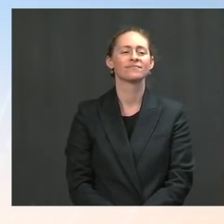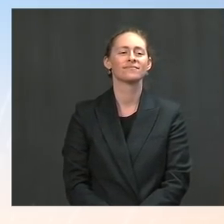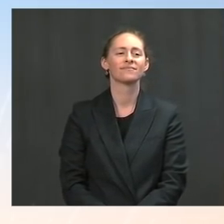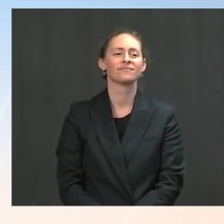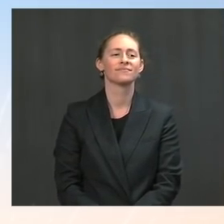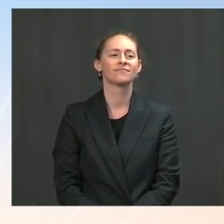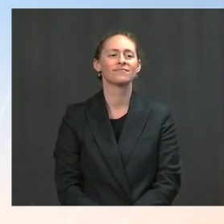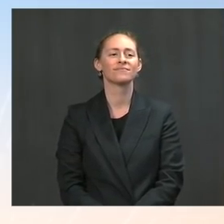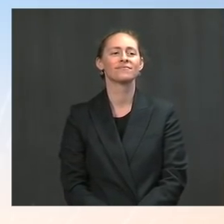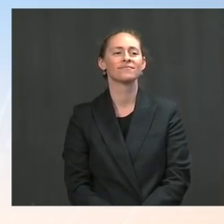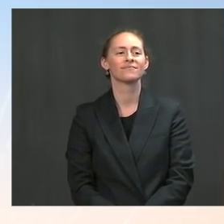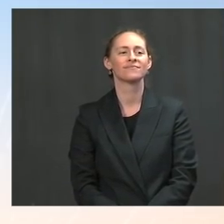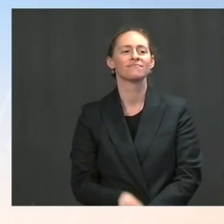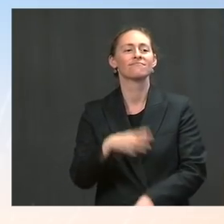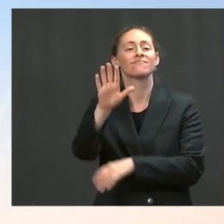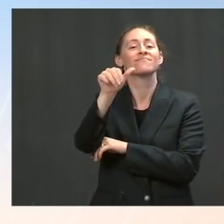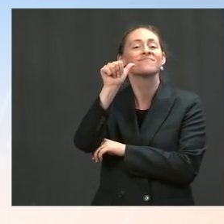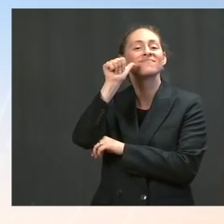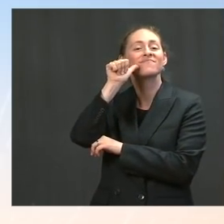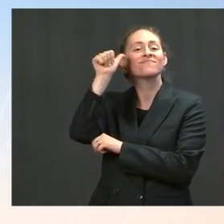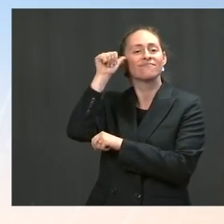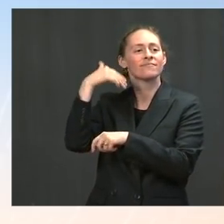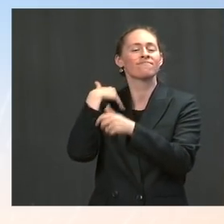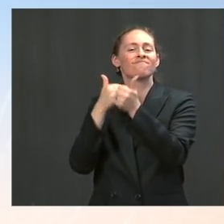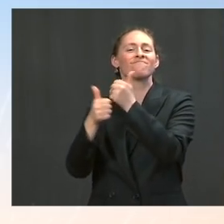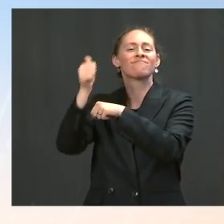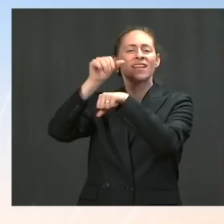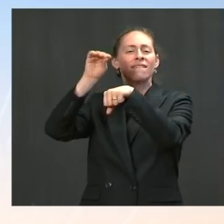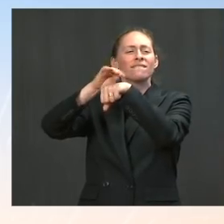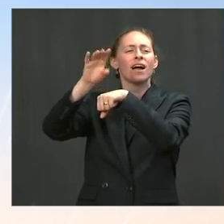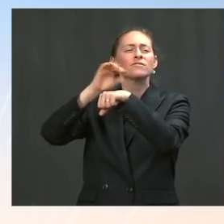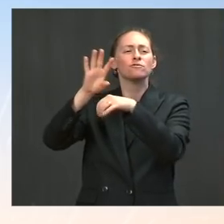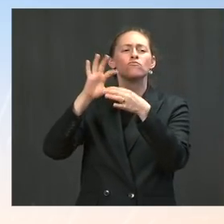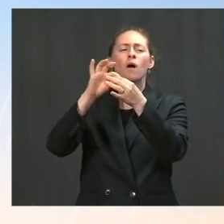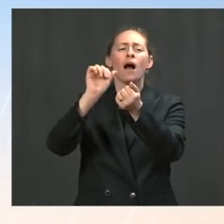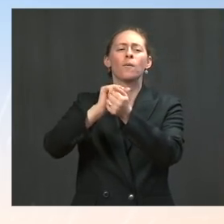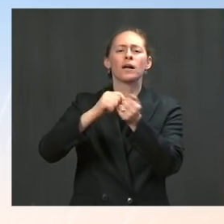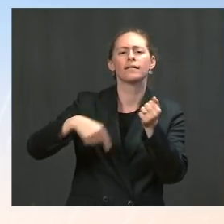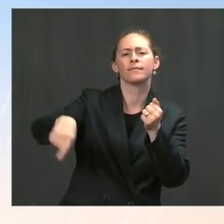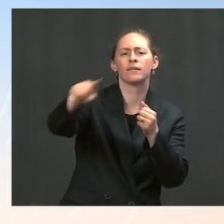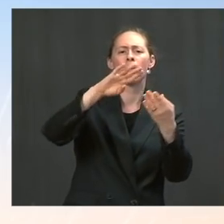launched the Community Violence Intervention Collaborative announced by the President on June 23rd